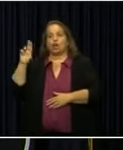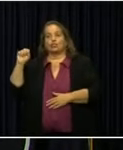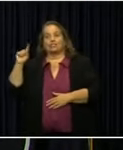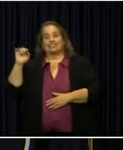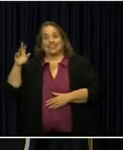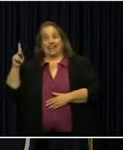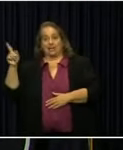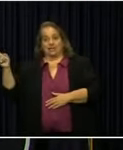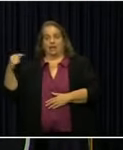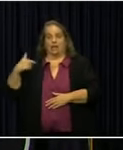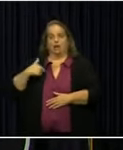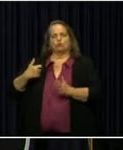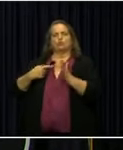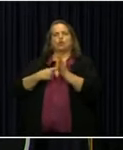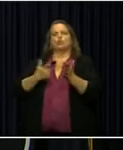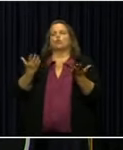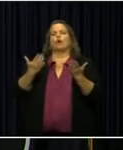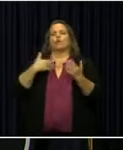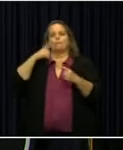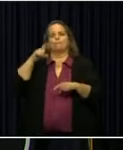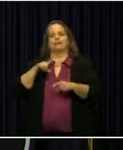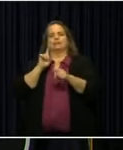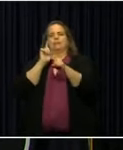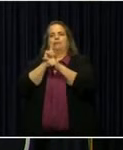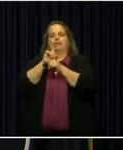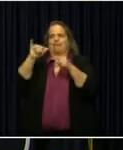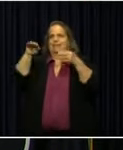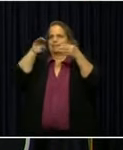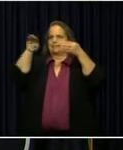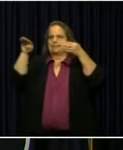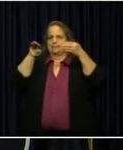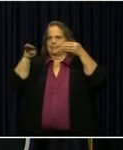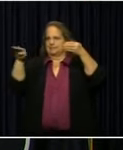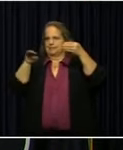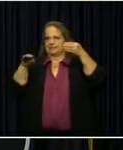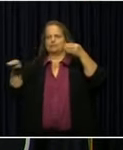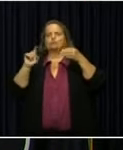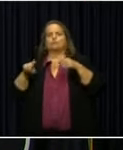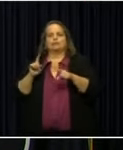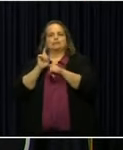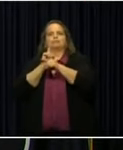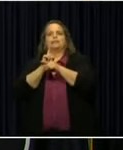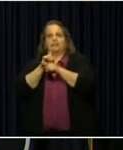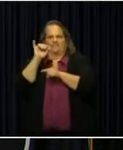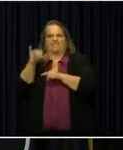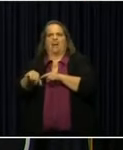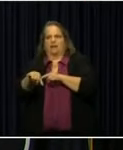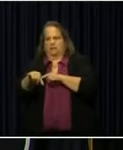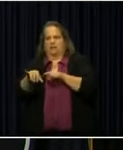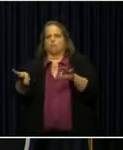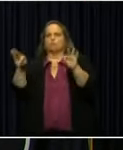RIGHT? SO THE REALITY THERE IS YOU CAN ONLY TEST 150.